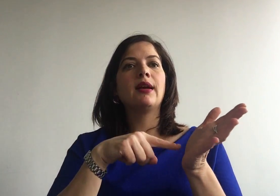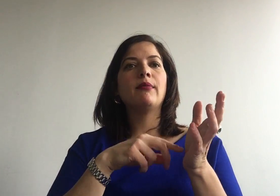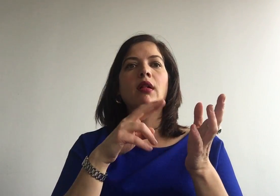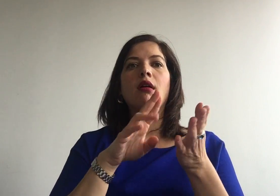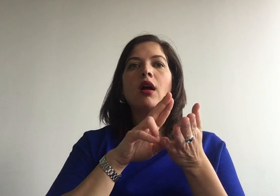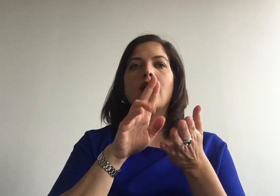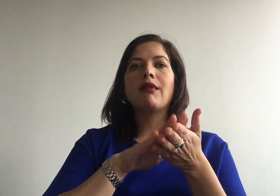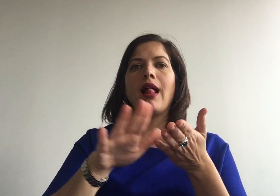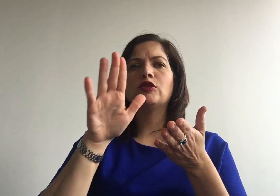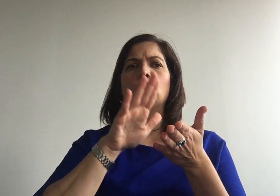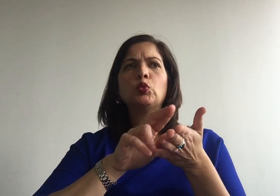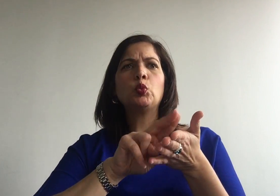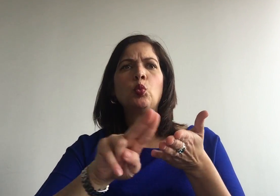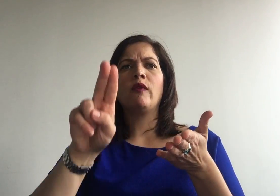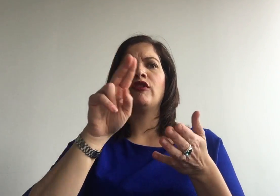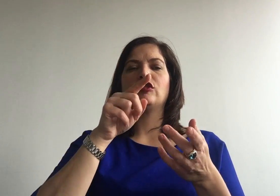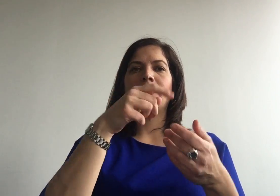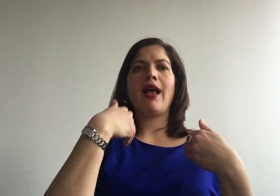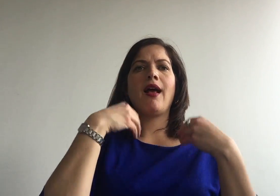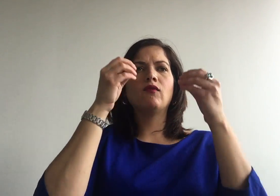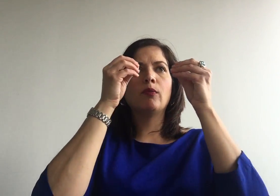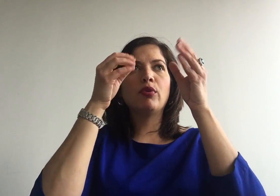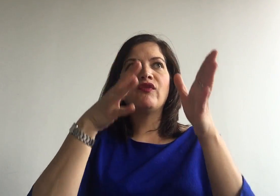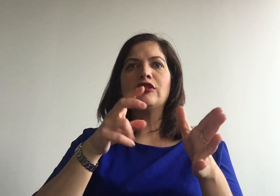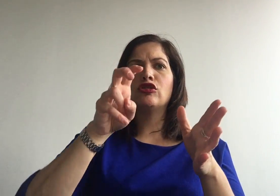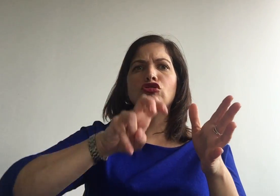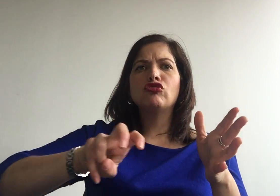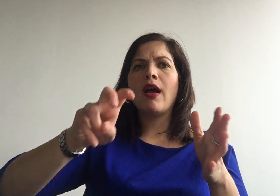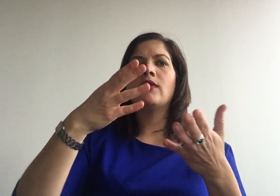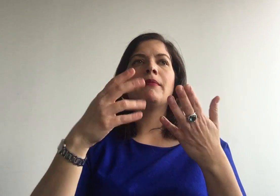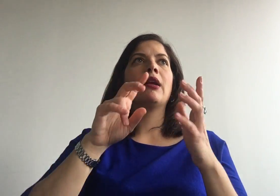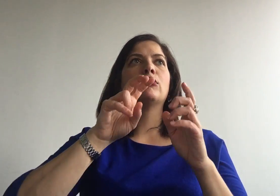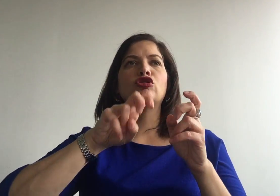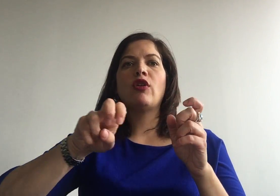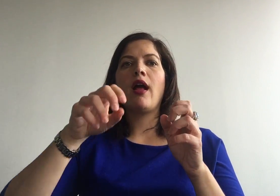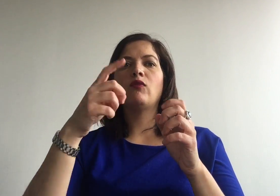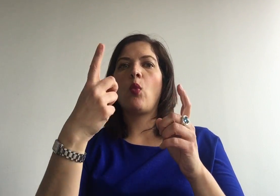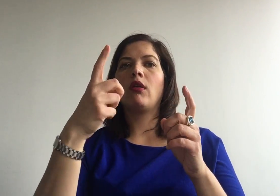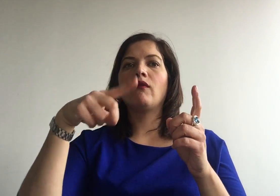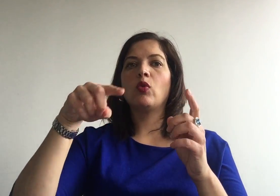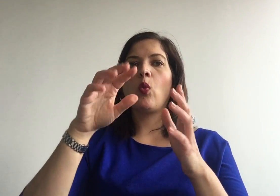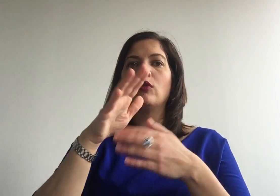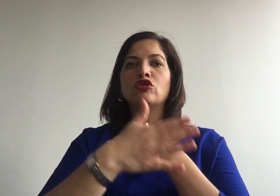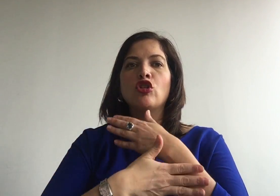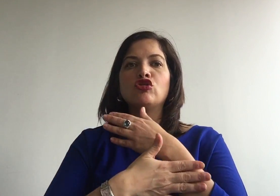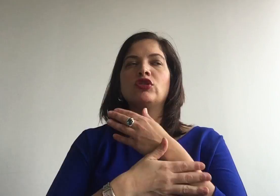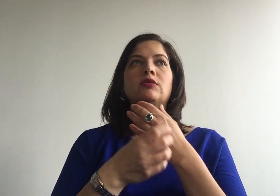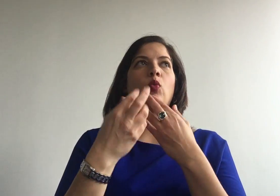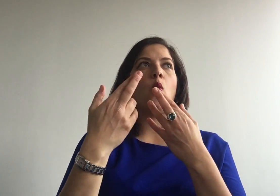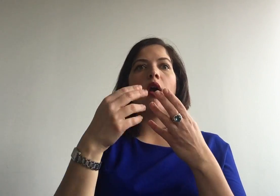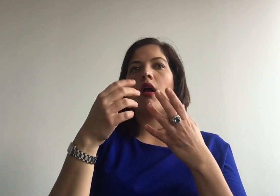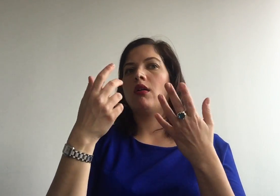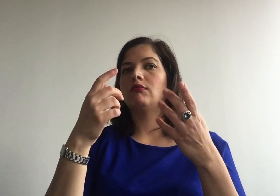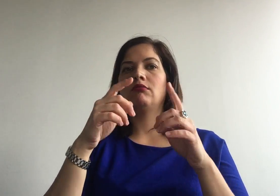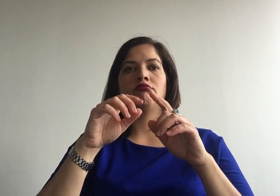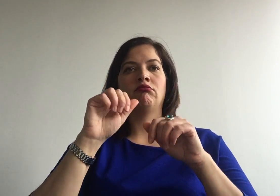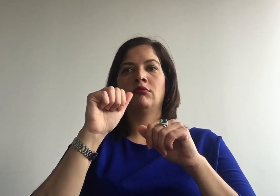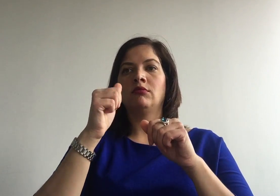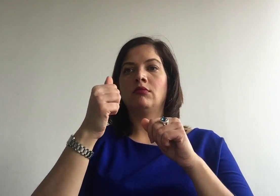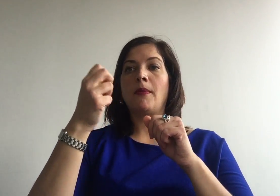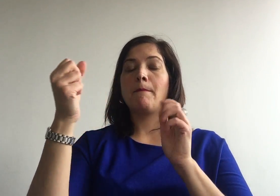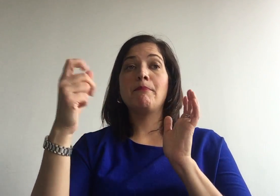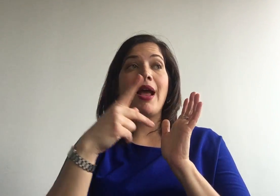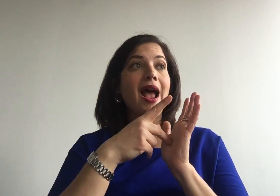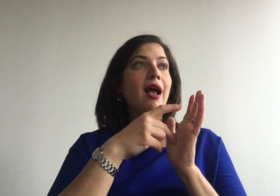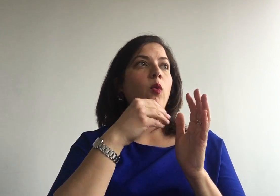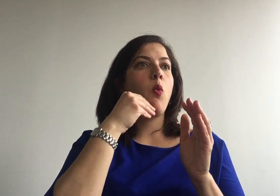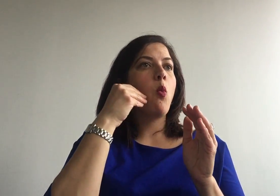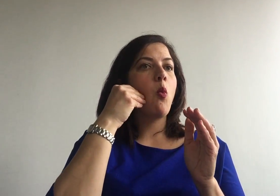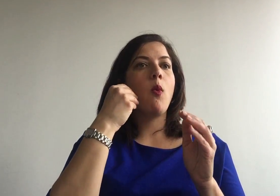For example, colleges and universities have professors traveling to and from the countries on the banned list,